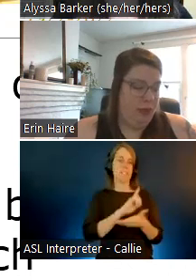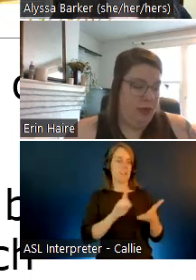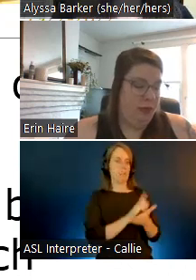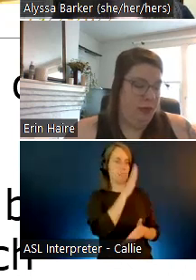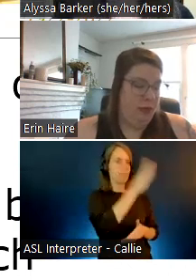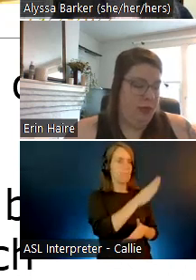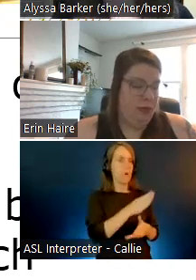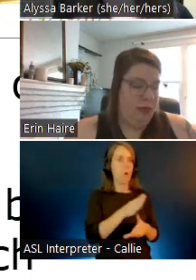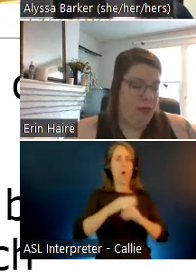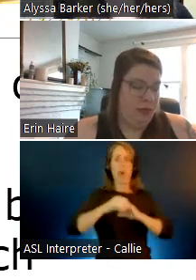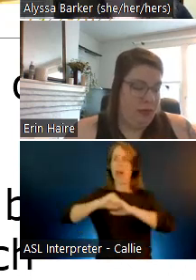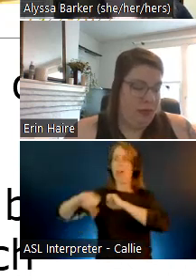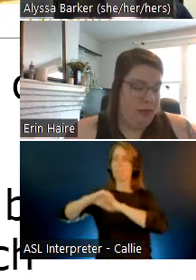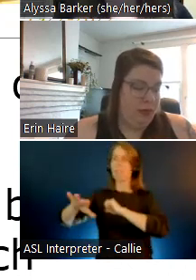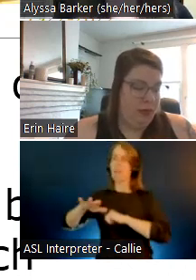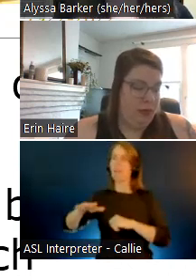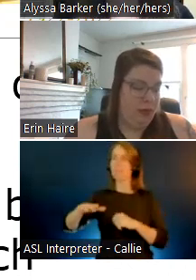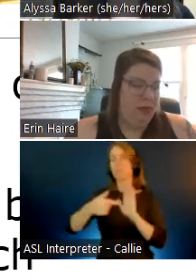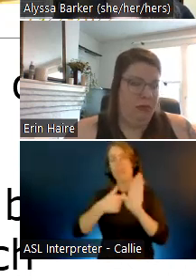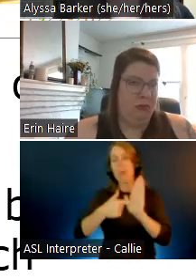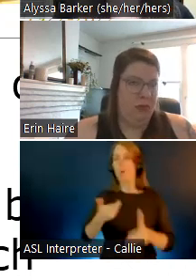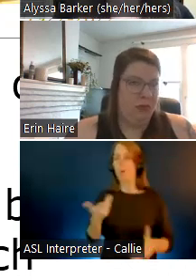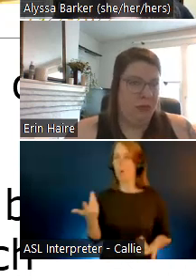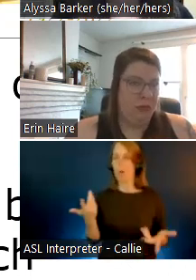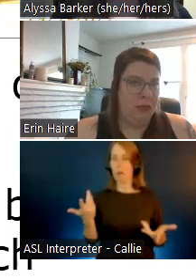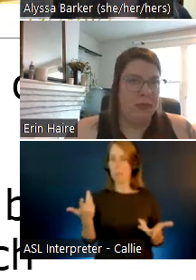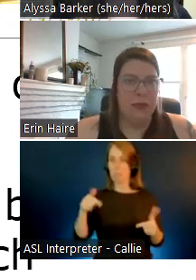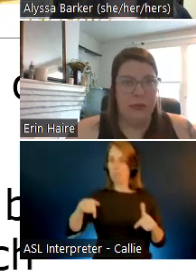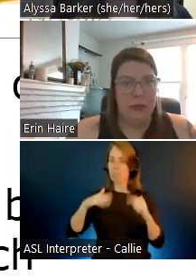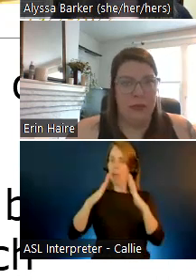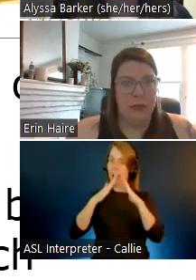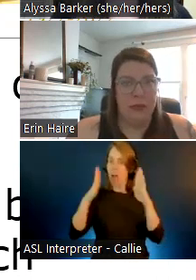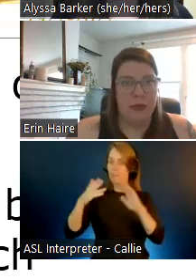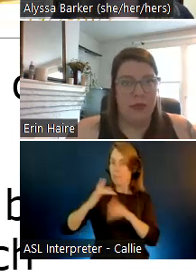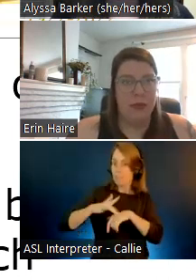will not allow service animals or they only want a particular national origin or color